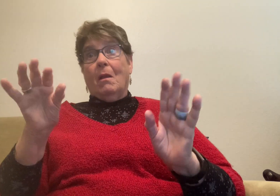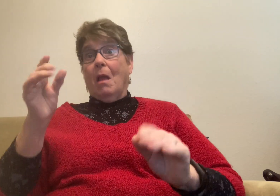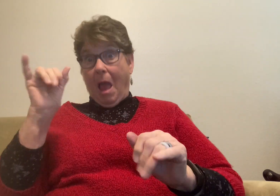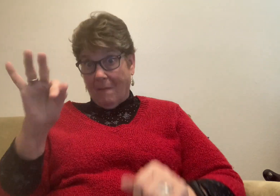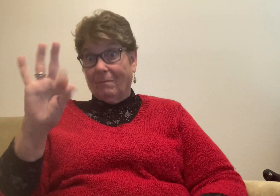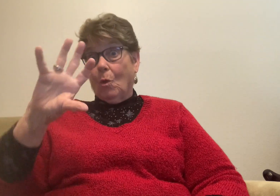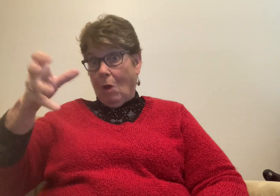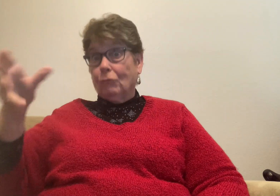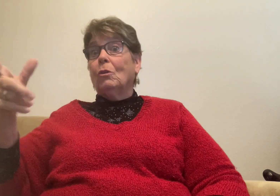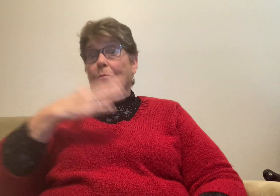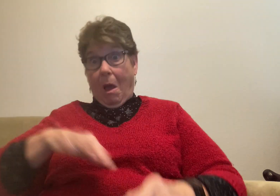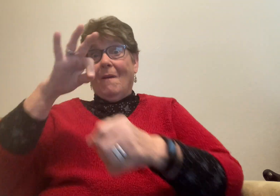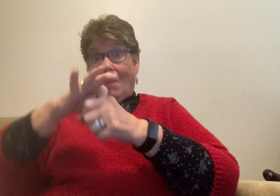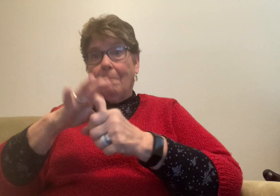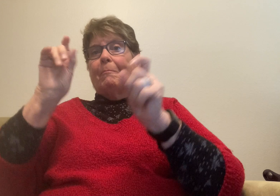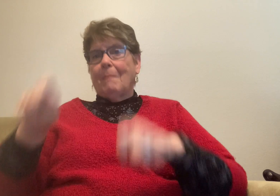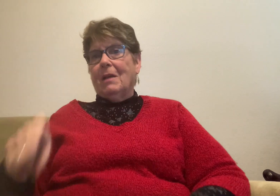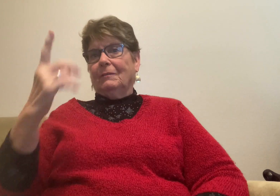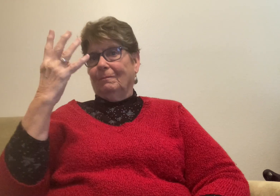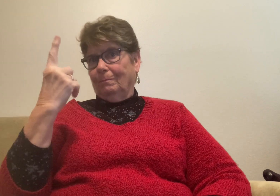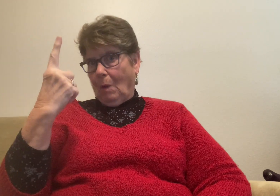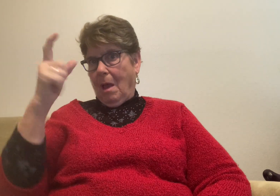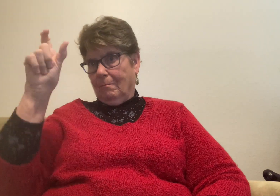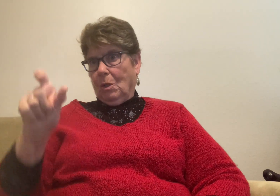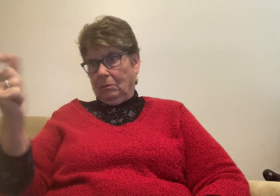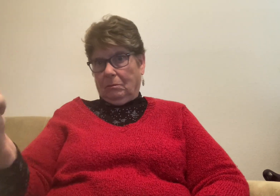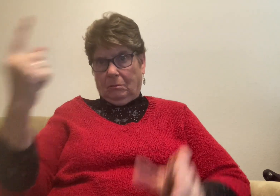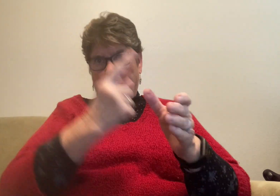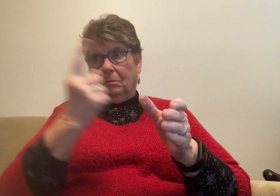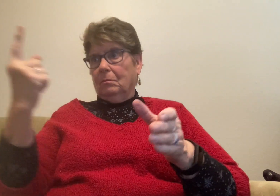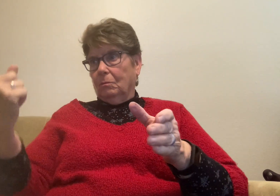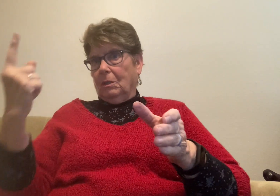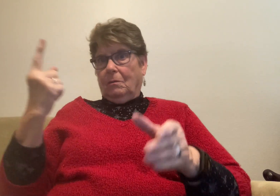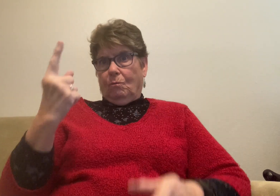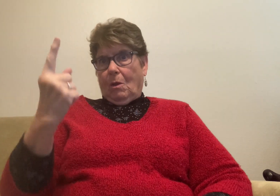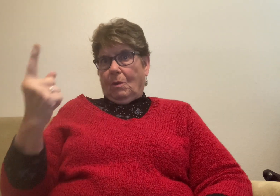If the regions want to vote then each of the 4 regions must select someone to remain on the board